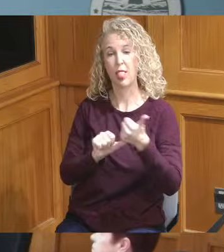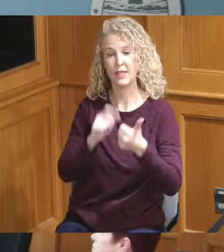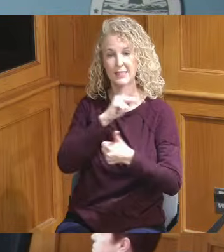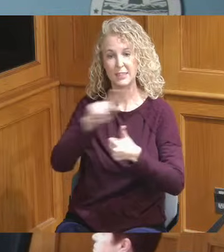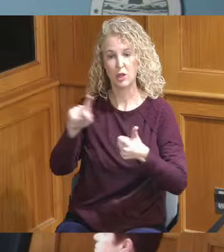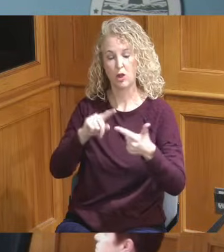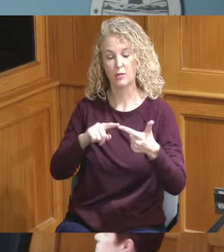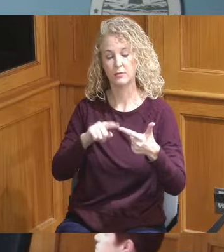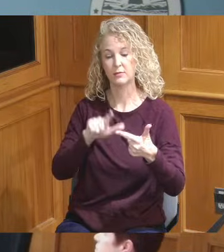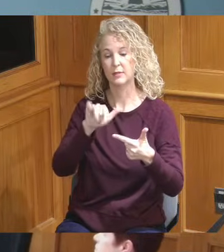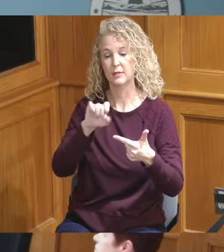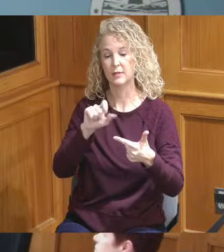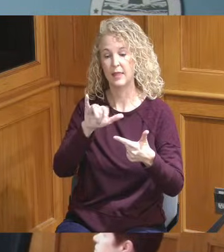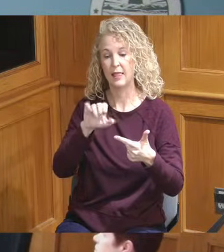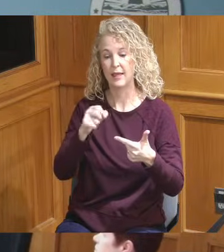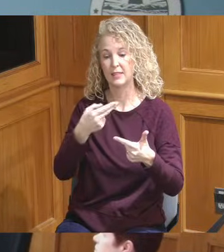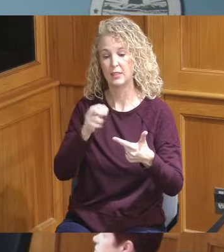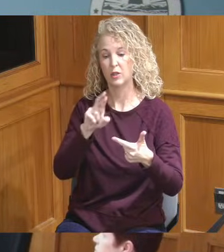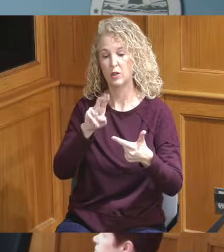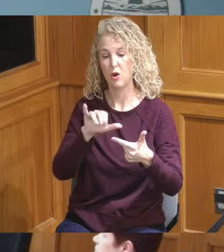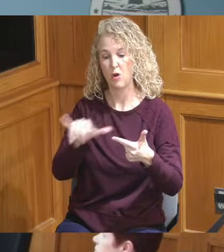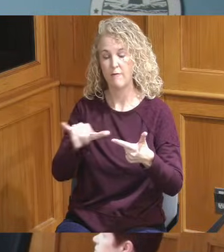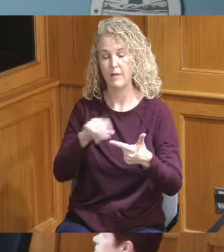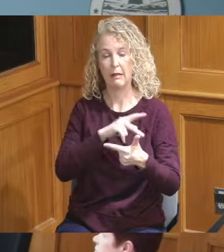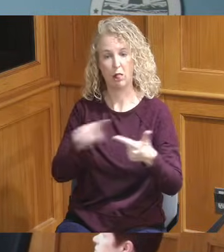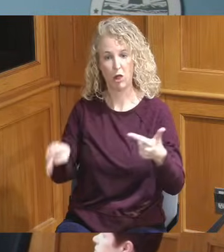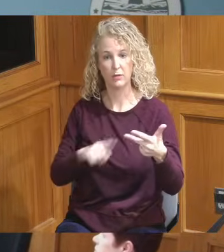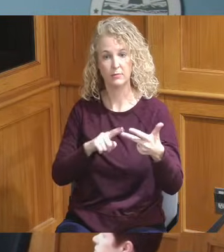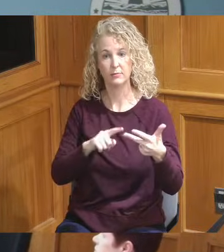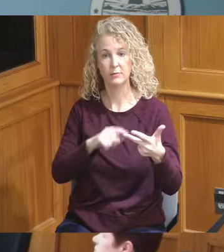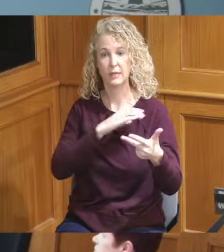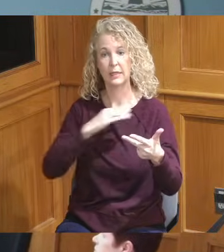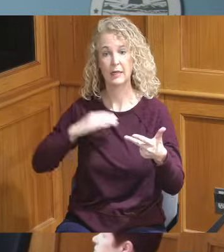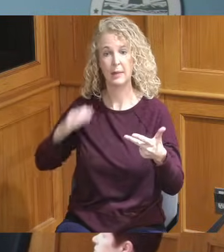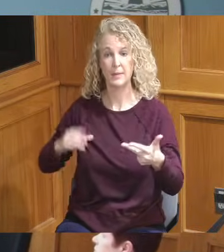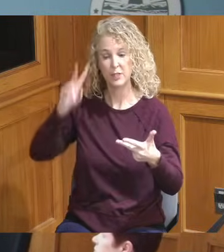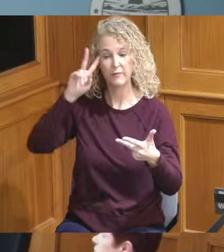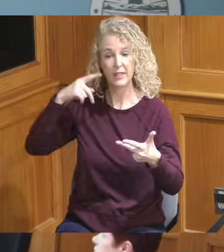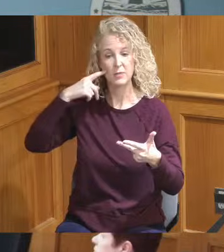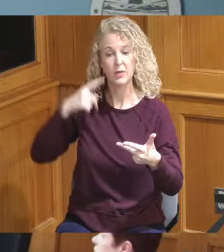to the Board. Hamilton County Commission Vice President Alicia Reece. I'm Commissioner Denise